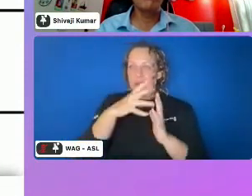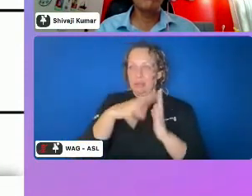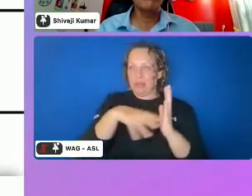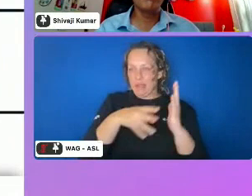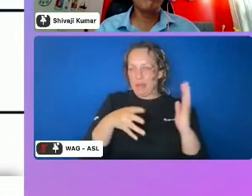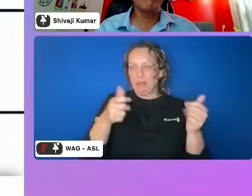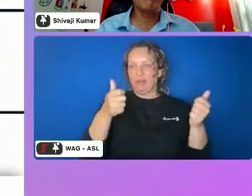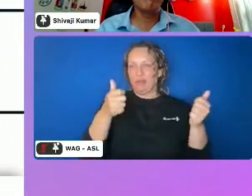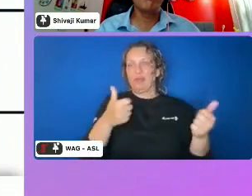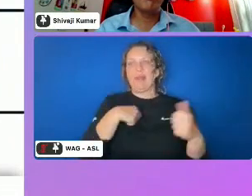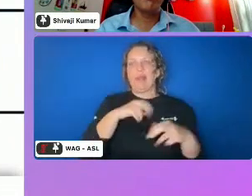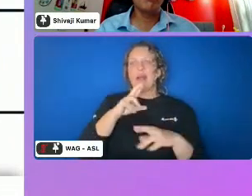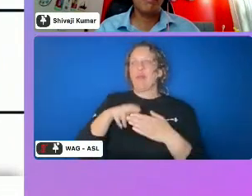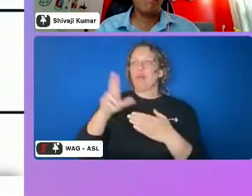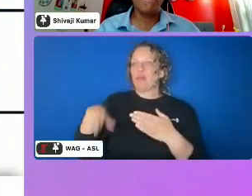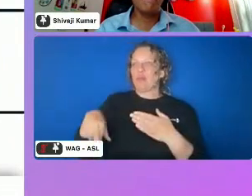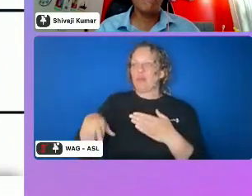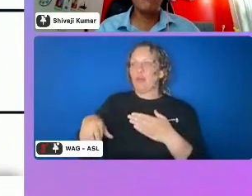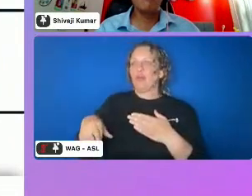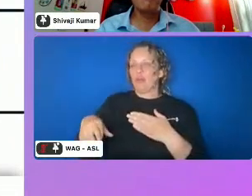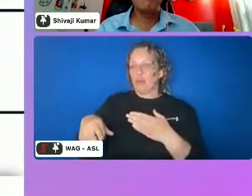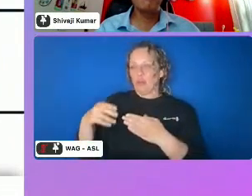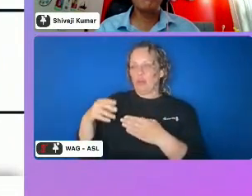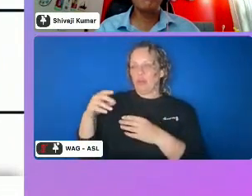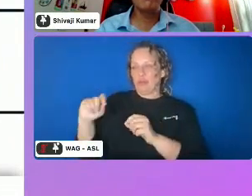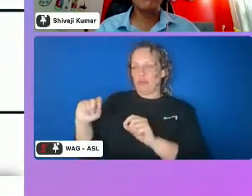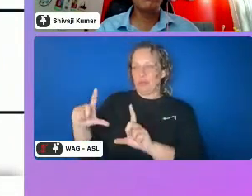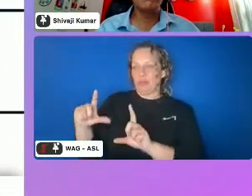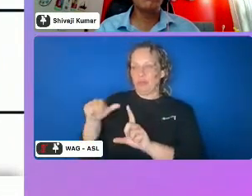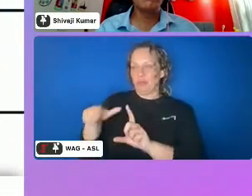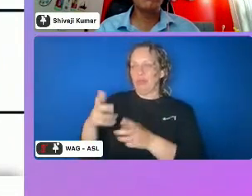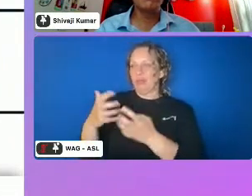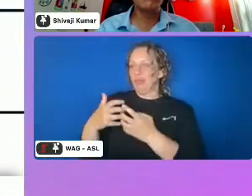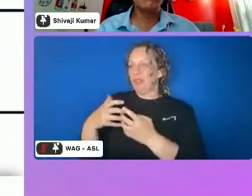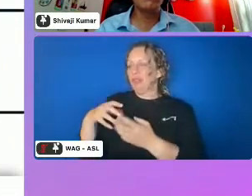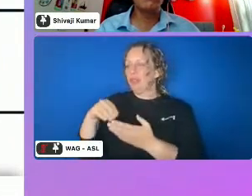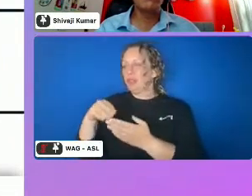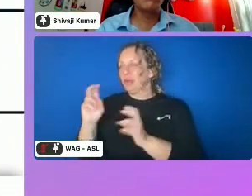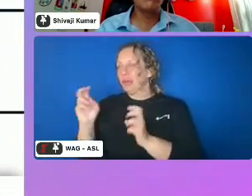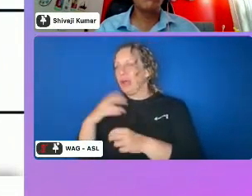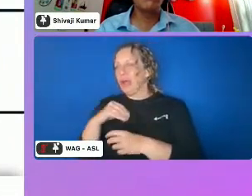and now we're on the results screen. The machine learning and the heuristic analysis